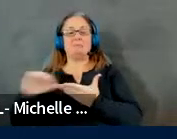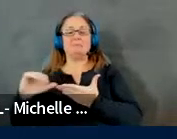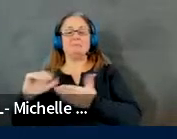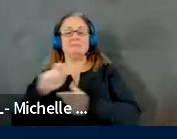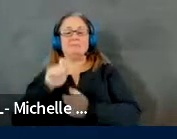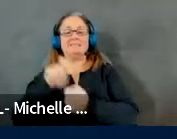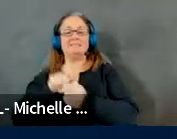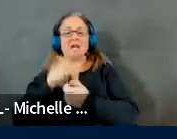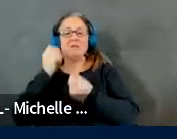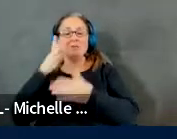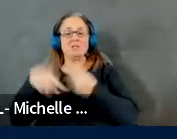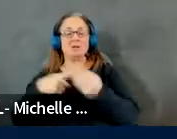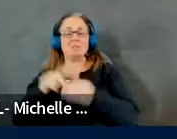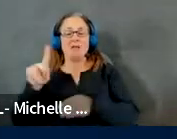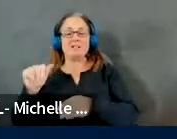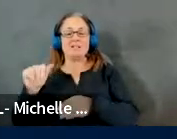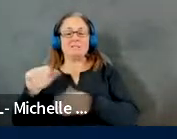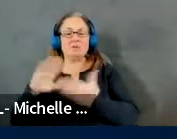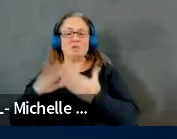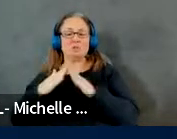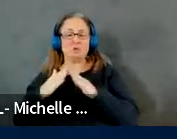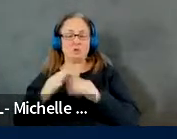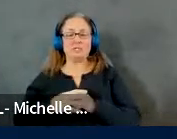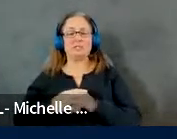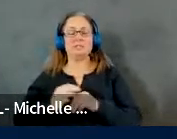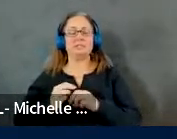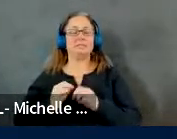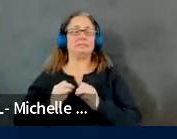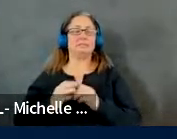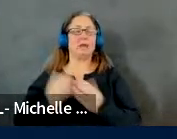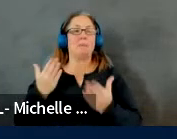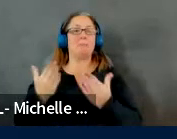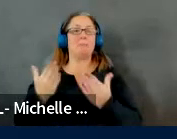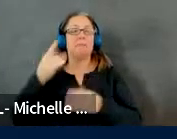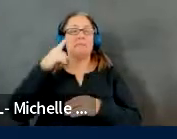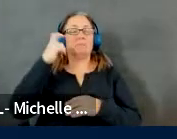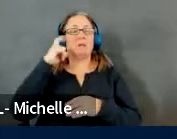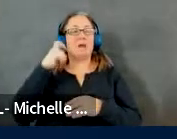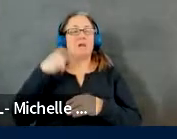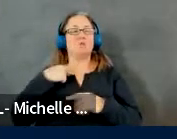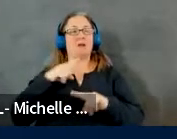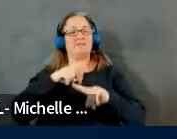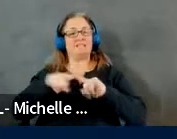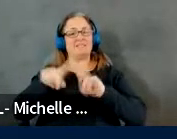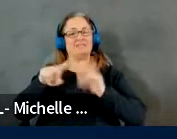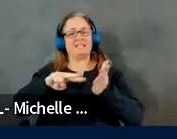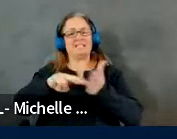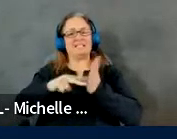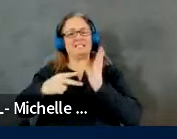about the disability community and this can be due to differences in defining how disability is,